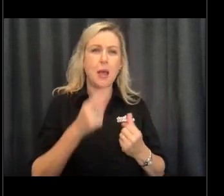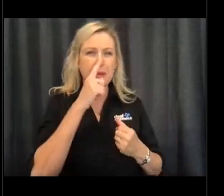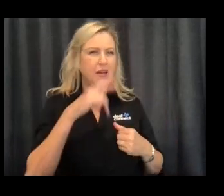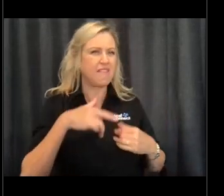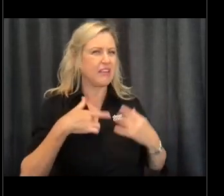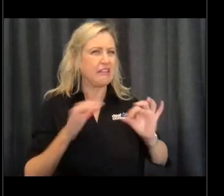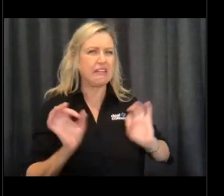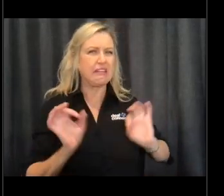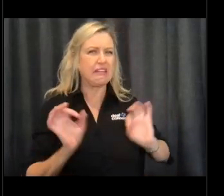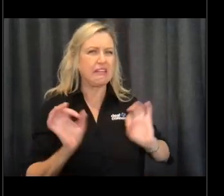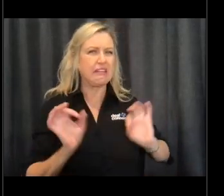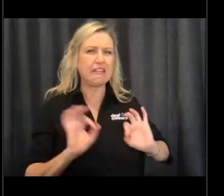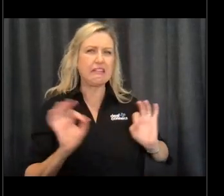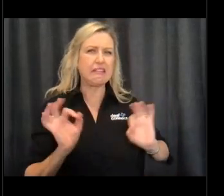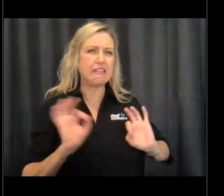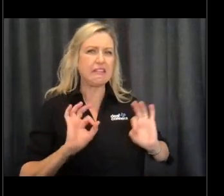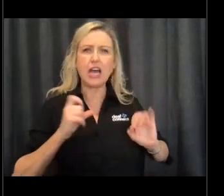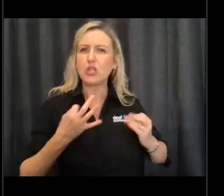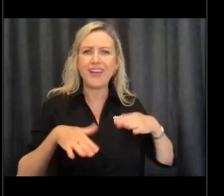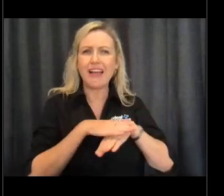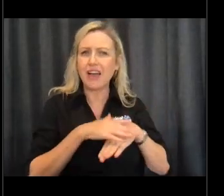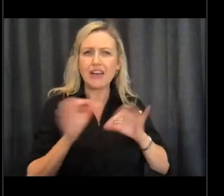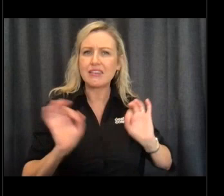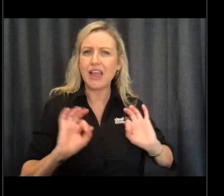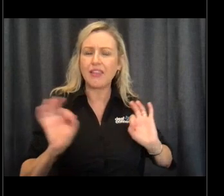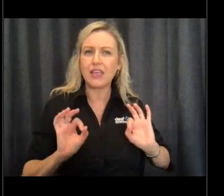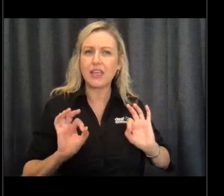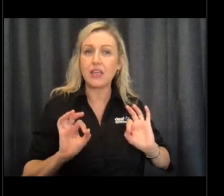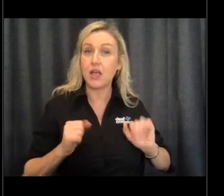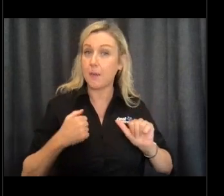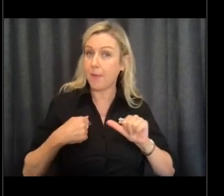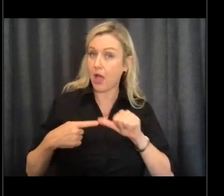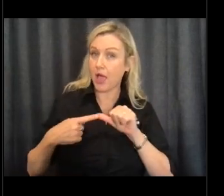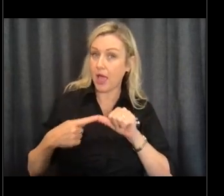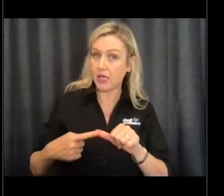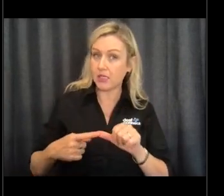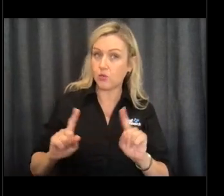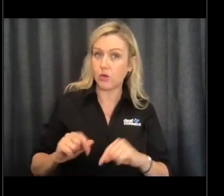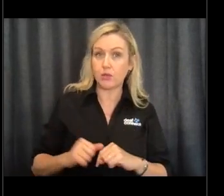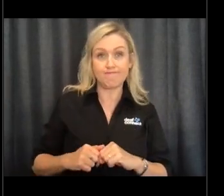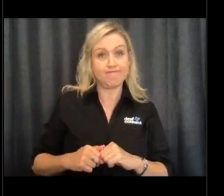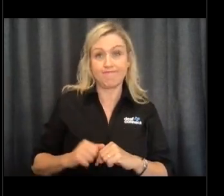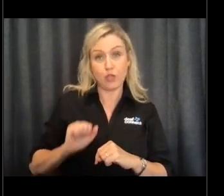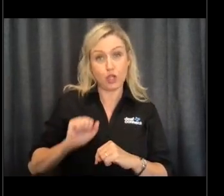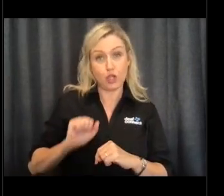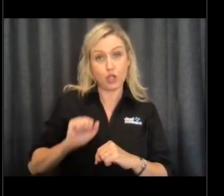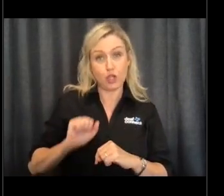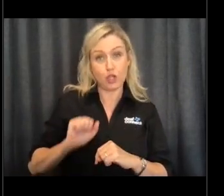My response to that usually is, that's not your decision to make or that's not your job.